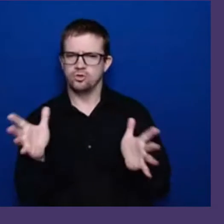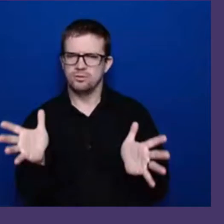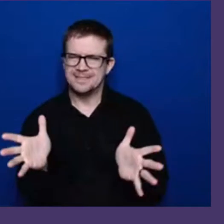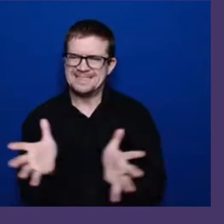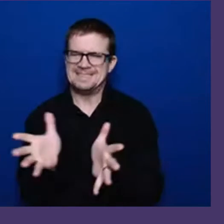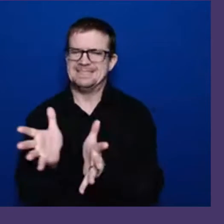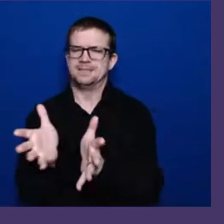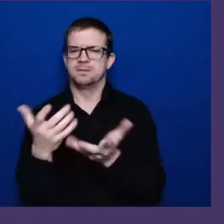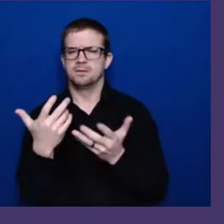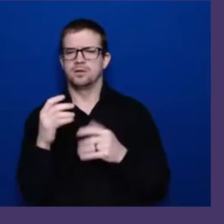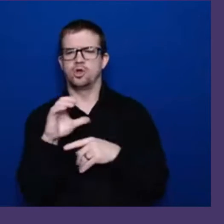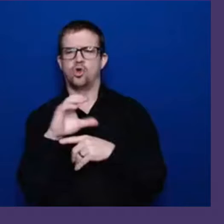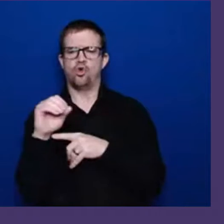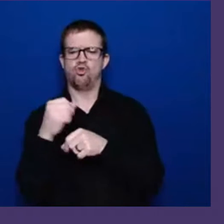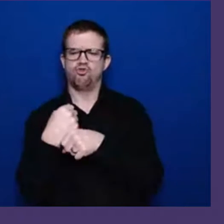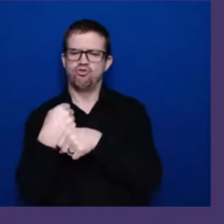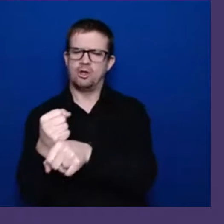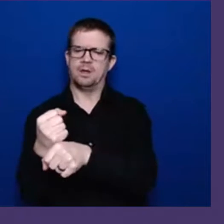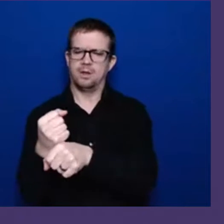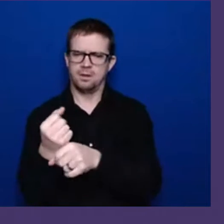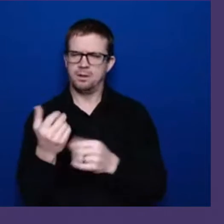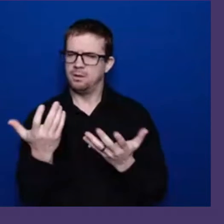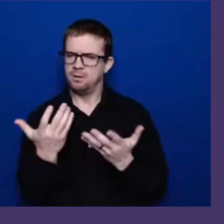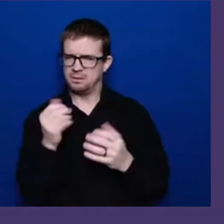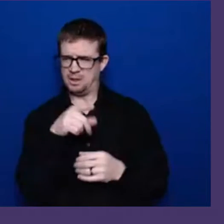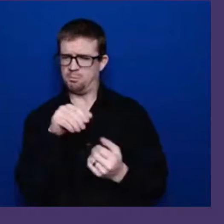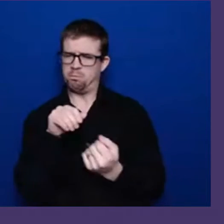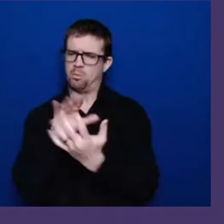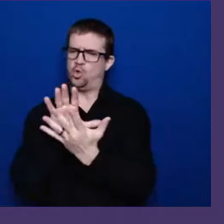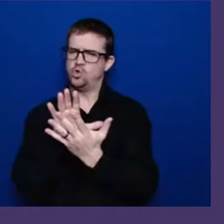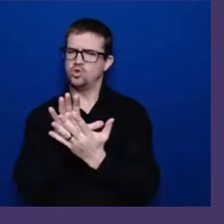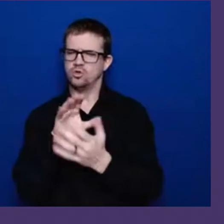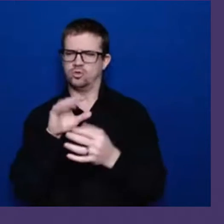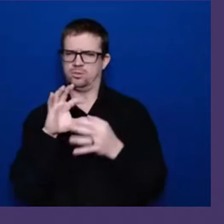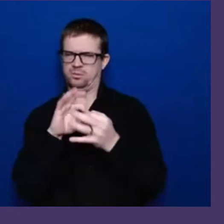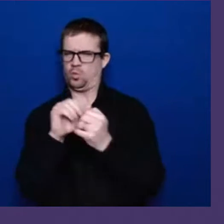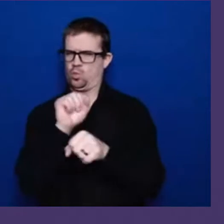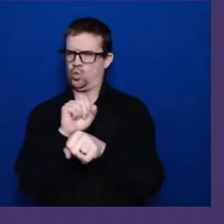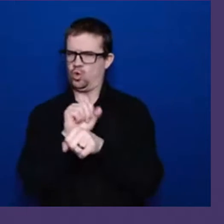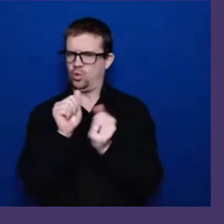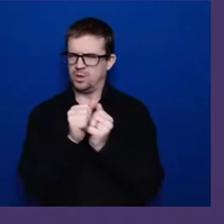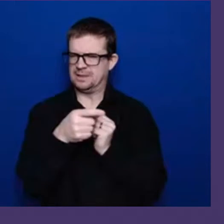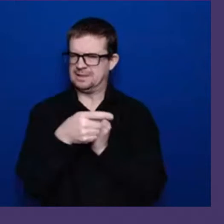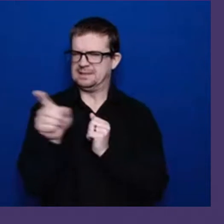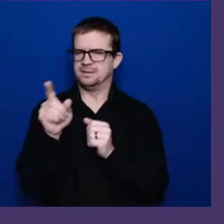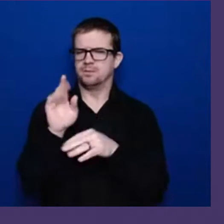when you're working with organizations to really help them understand the value of co-creation and